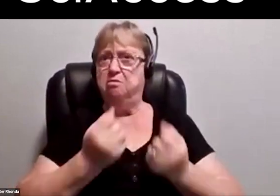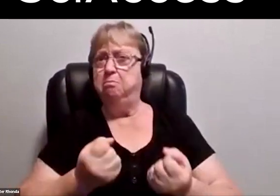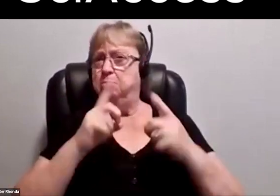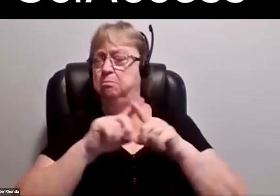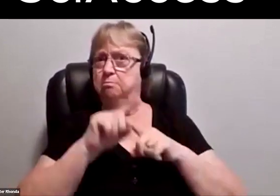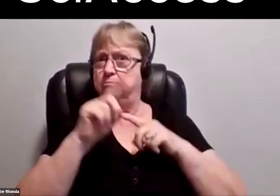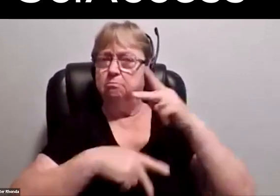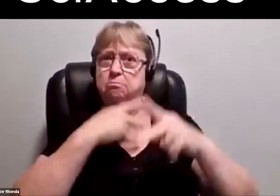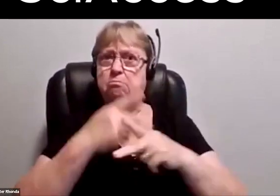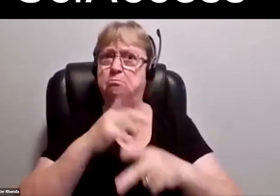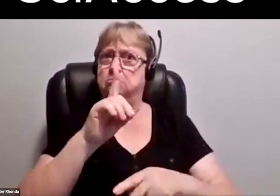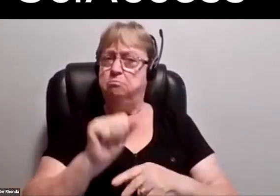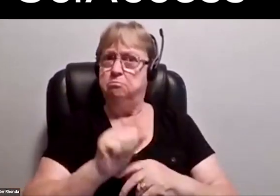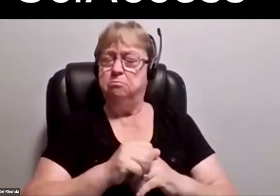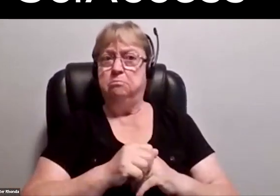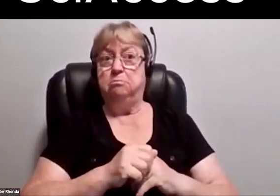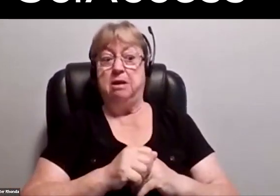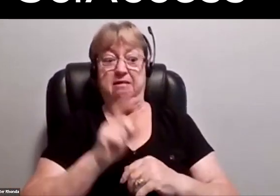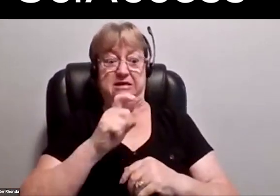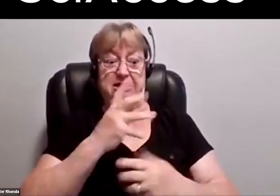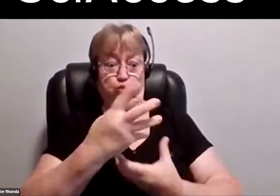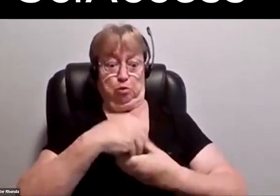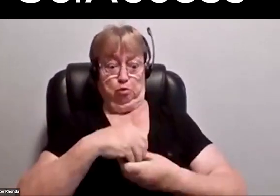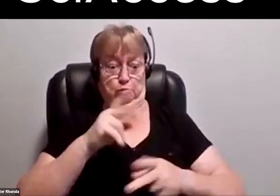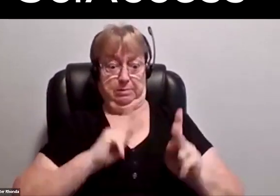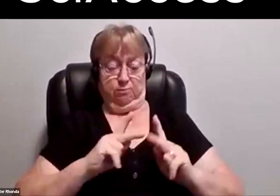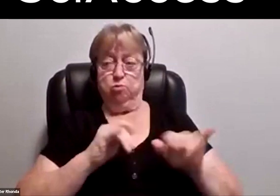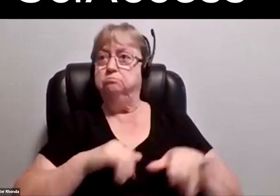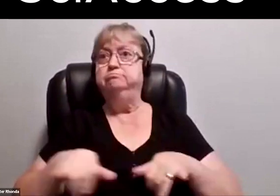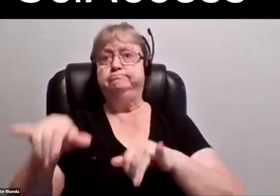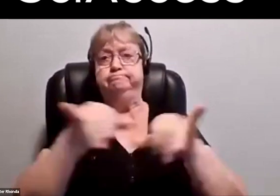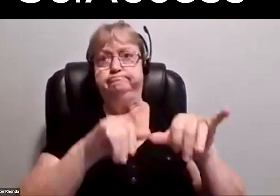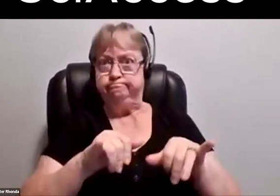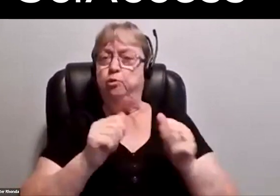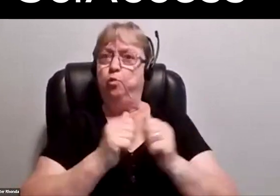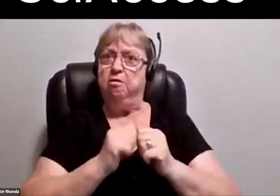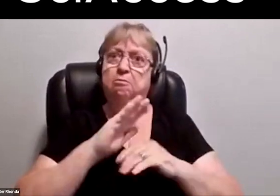The need to include people is common across many, many fields of science. One of the things we're trying